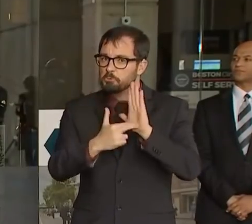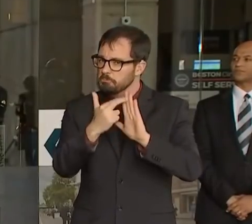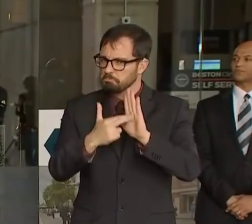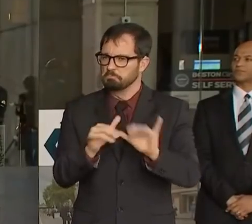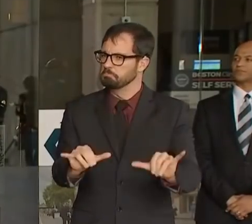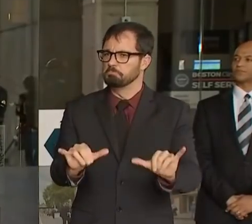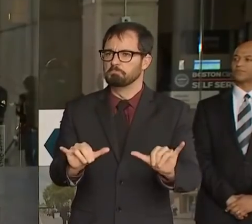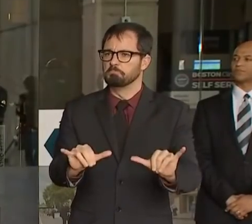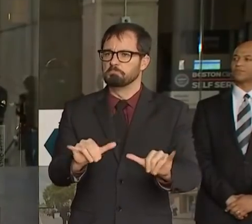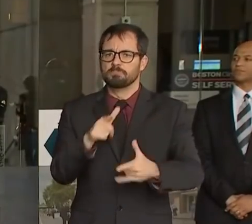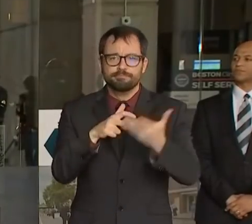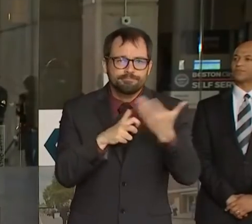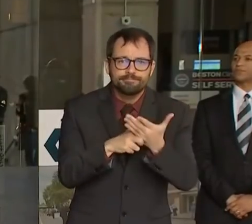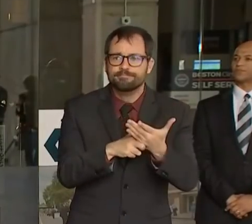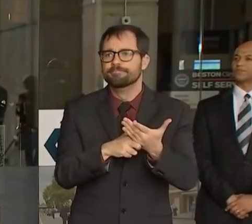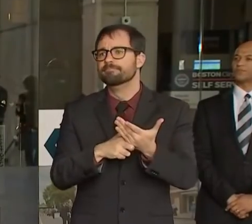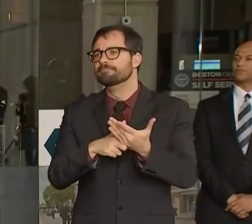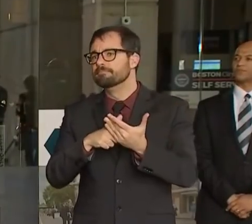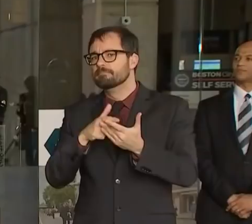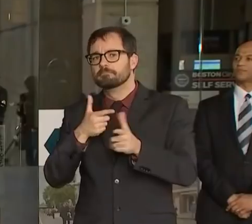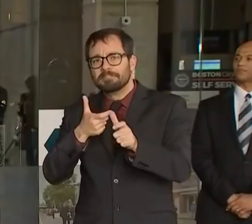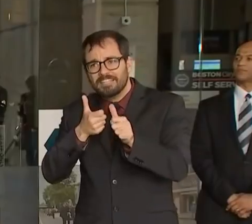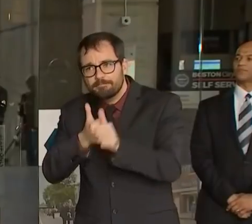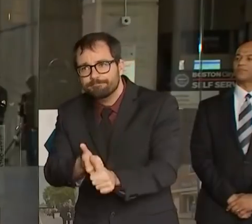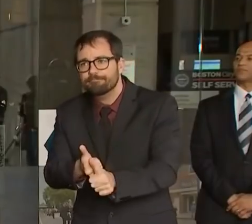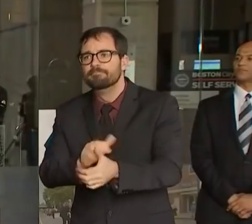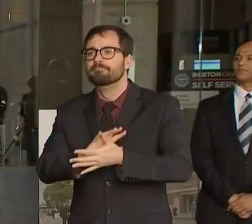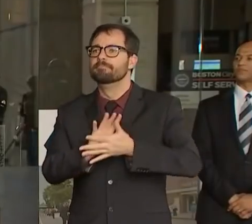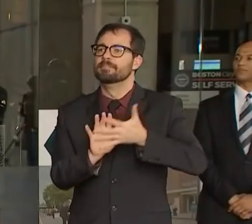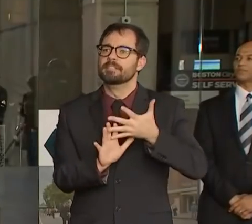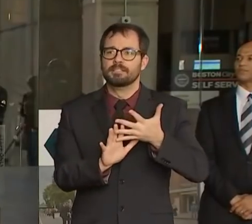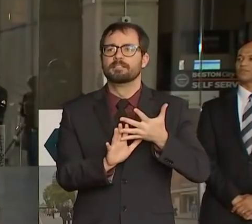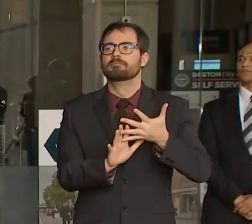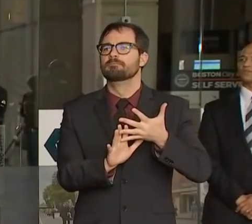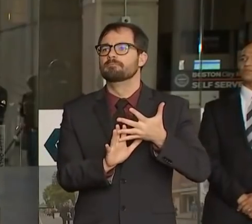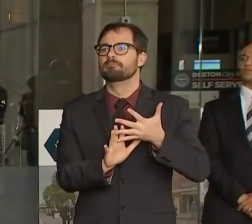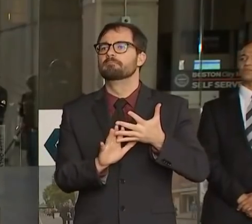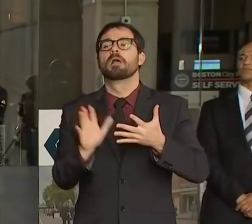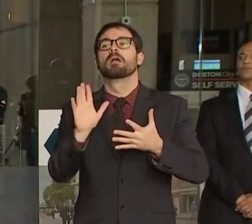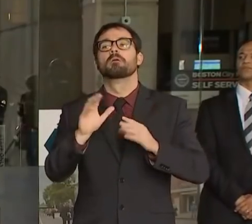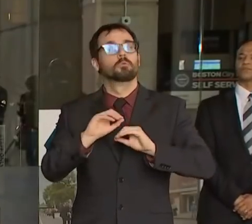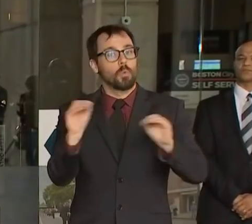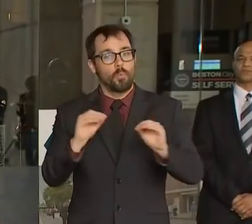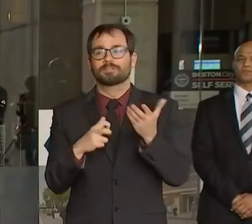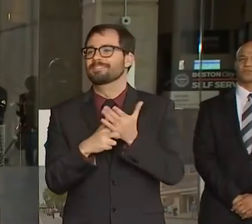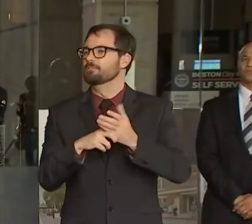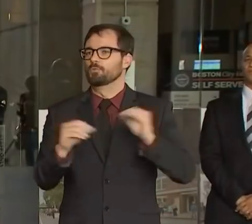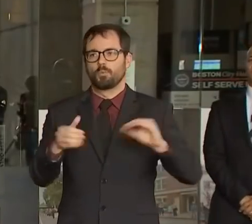EXCEPTION. WE BEGIN STREET CLEANING ON 1 APRIL. SOME TRUCKS ARE OUT THERE NOW. WE WILL NOT BE TICKETING AND